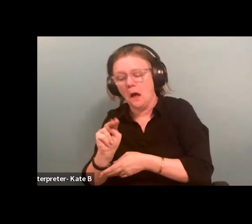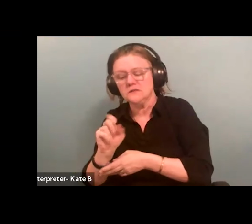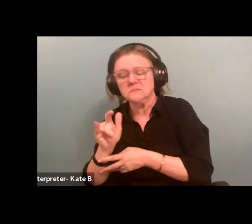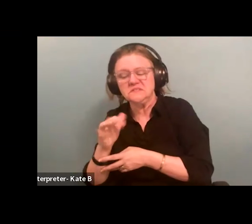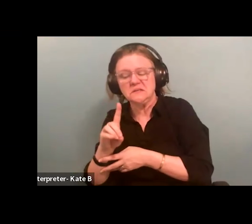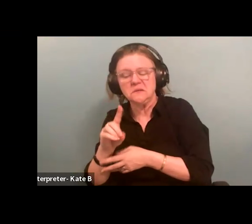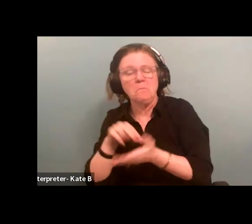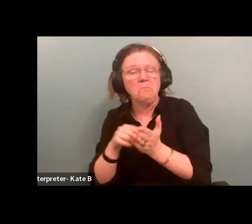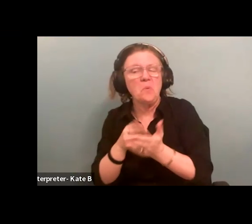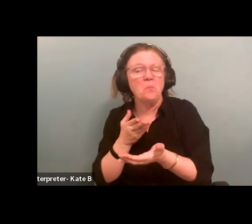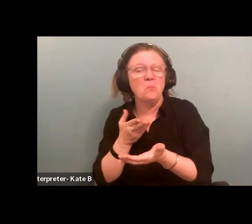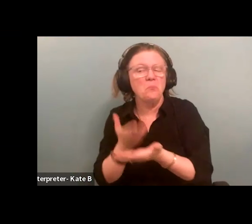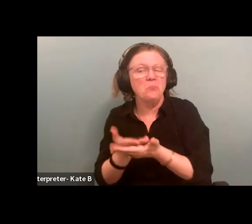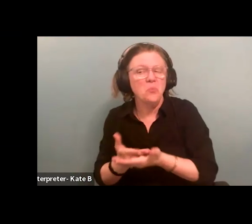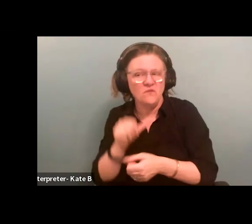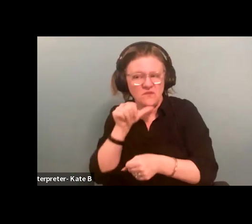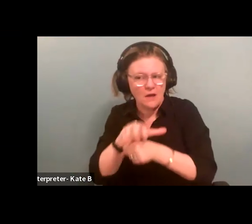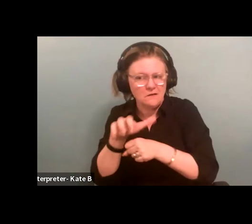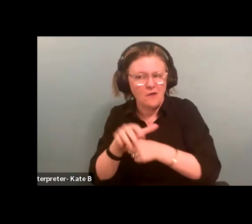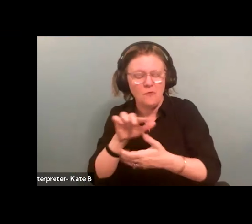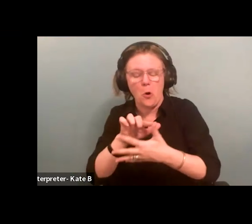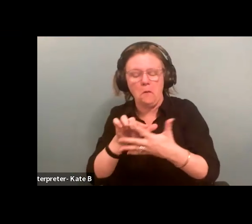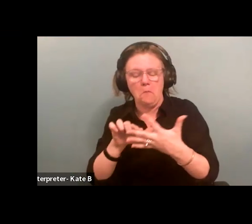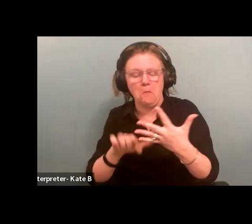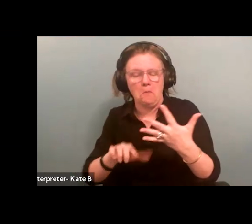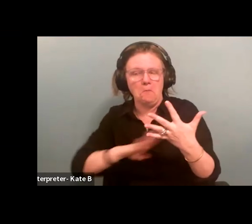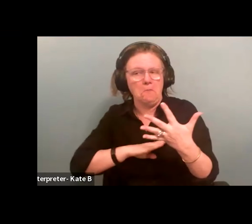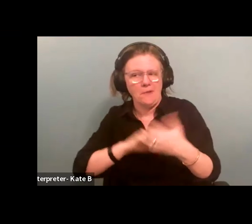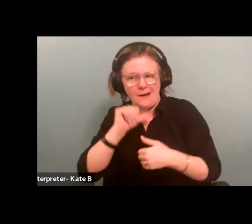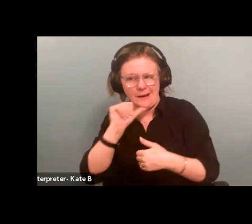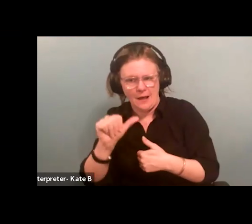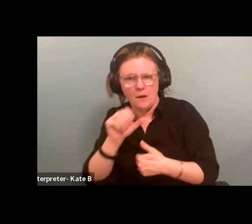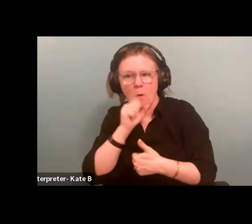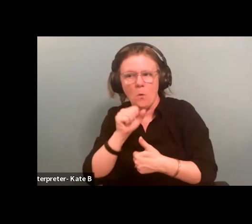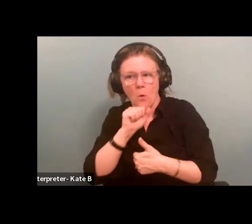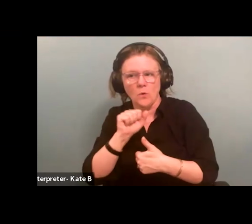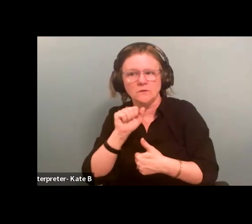means they don't meet all those five criteria-- being an older adult, living in Pennsylvania, is age 60 plus,